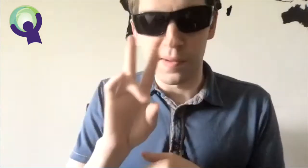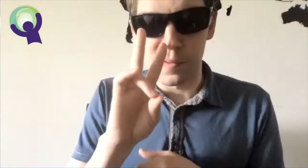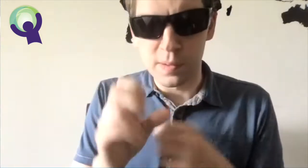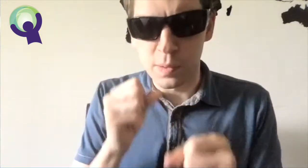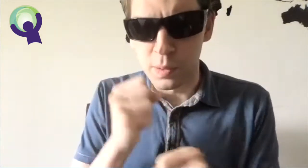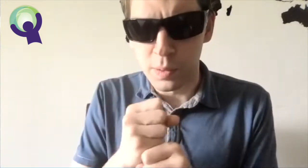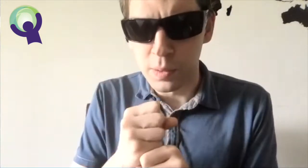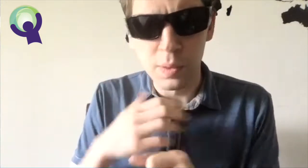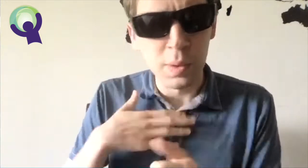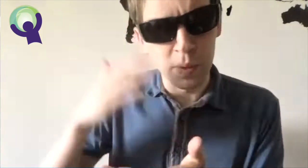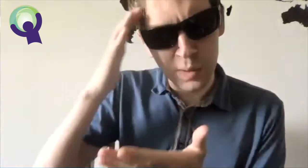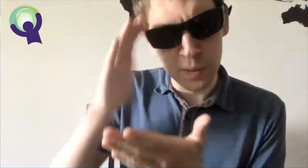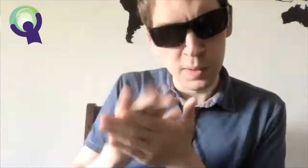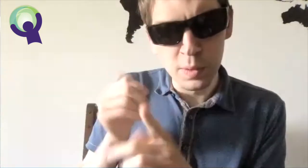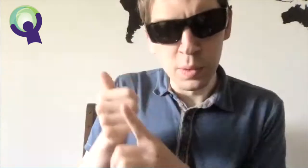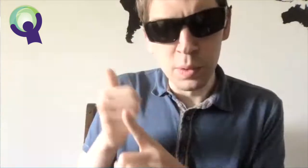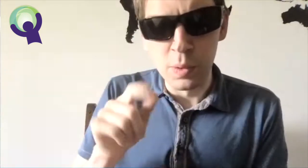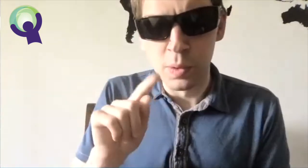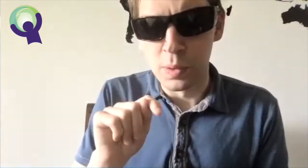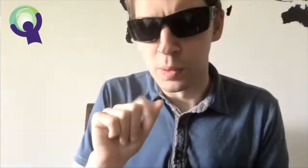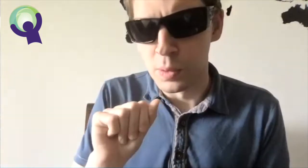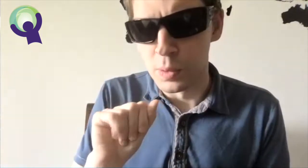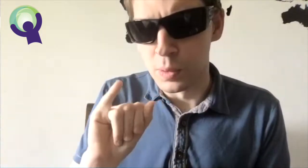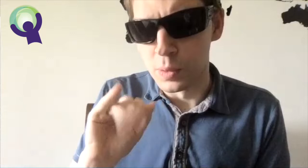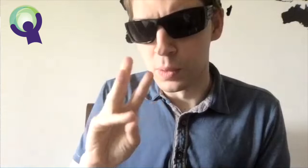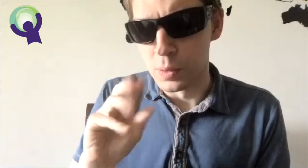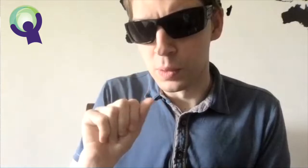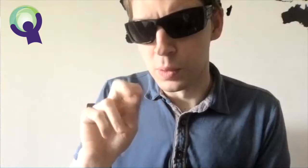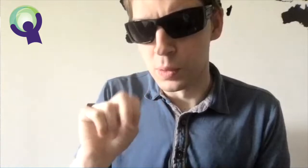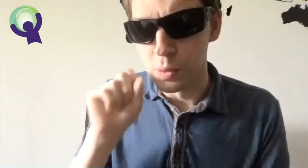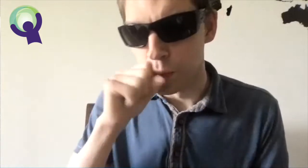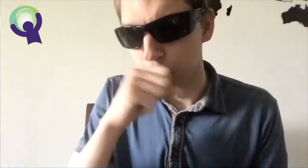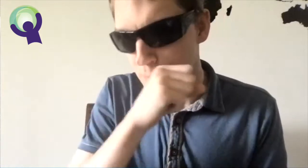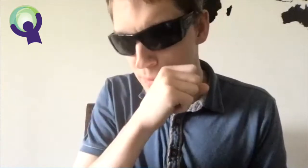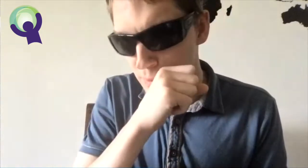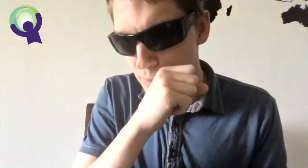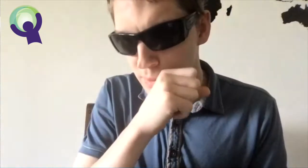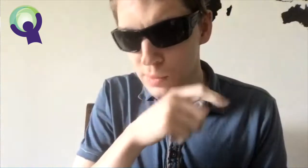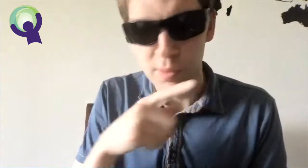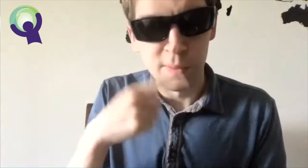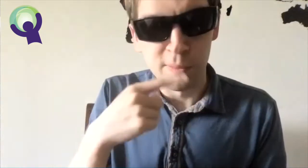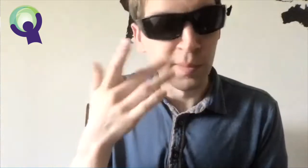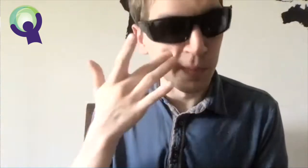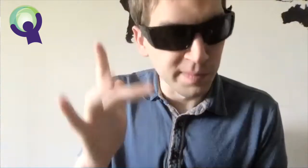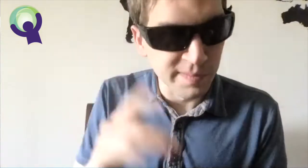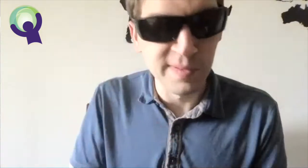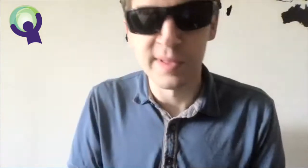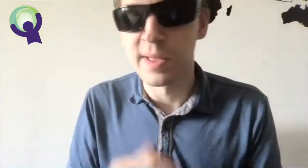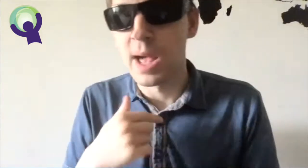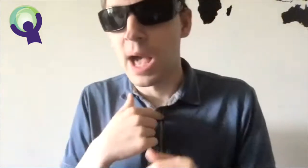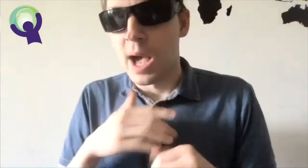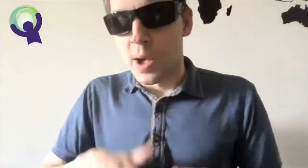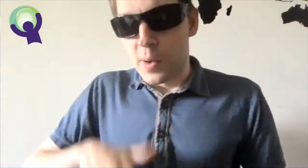and I've been married for seven years. My husband is Taiwanese, he is hearing and sighted.